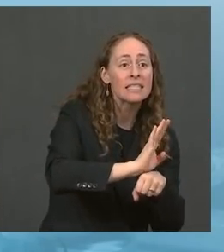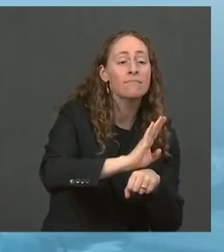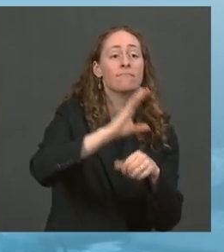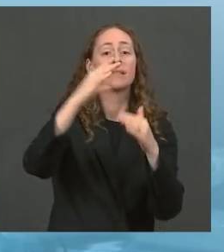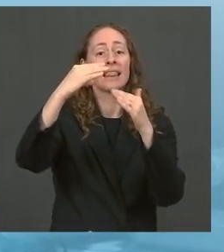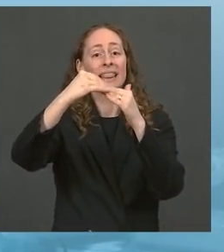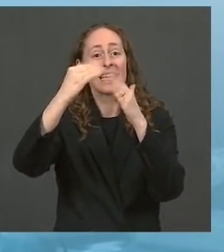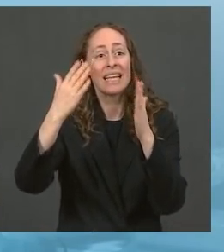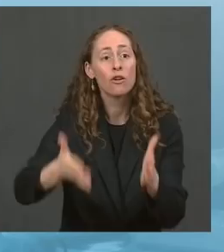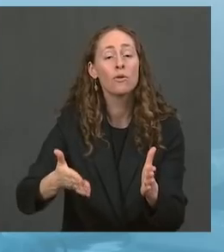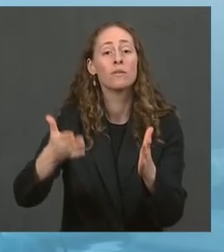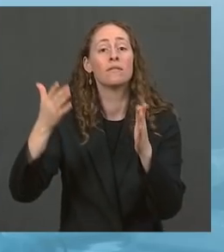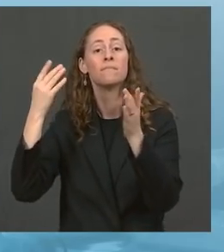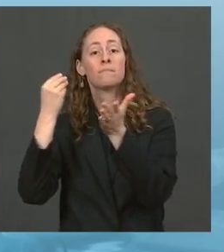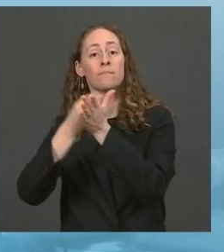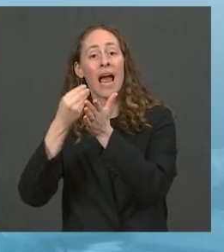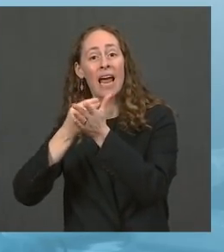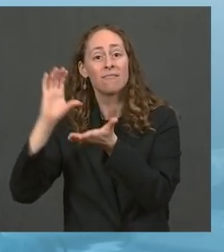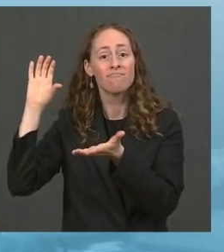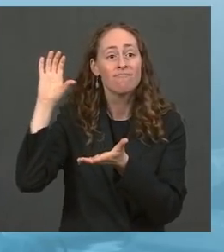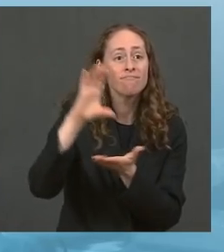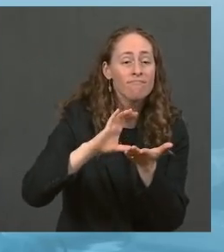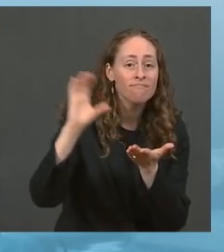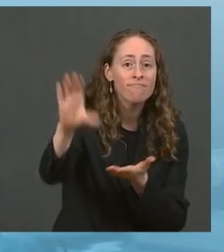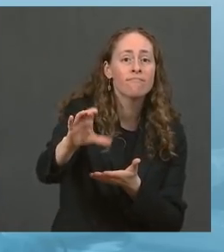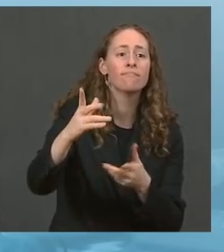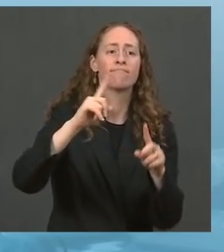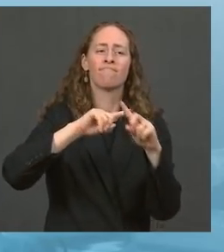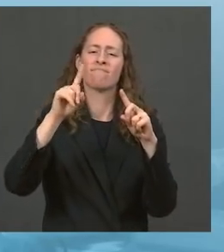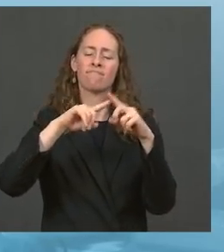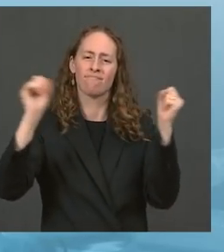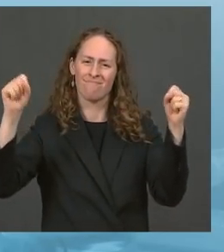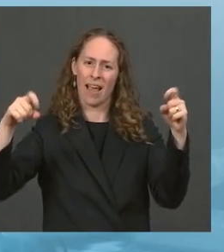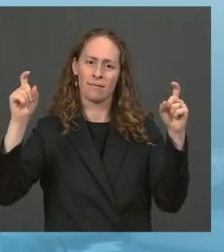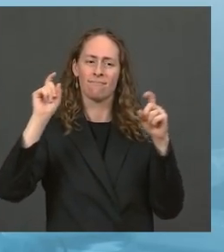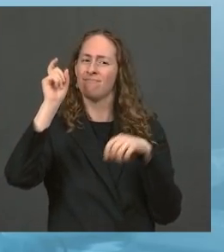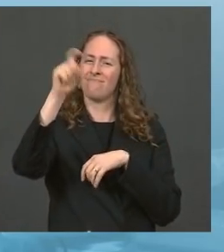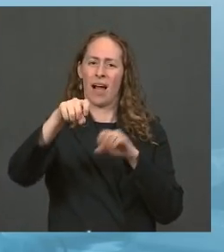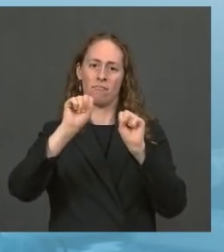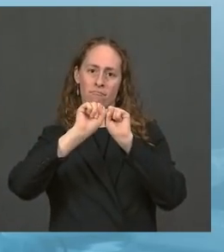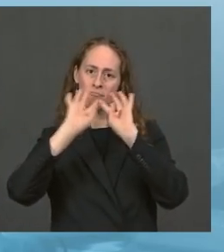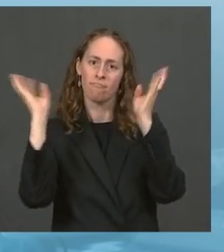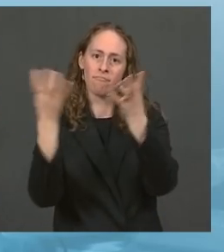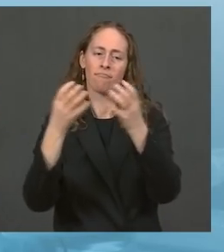This is an all-hands-on-deck crisis. And the good news is, we know how to beat this pandemic: